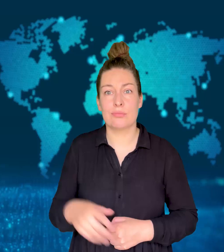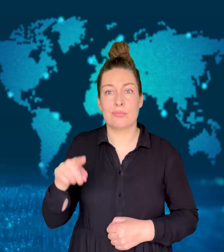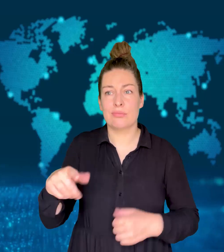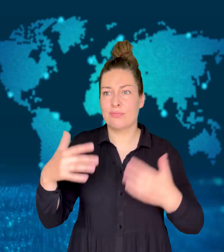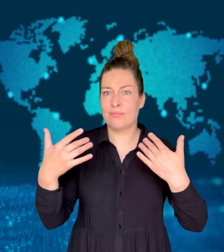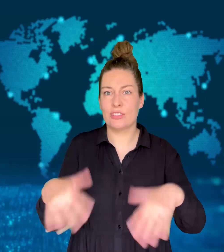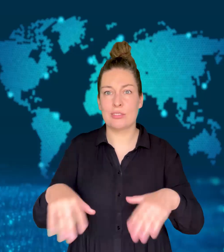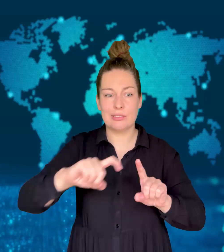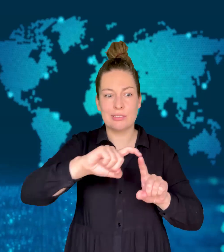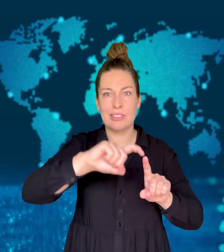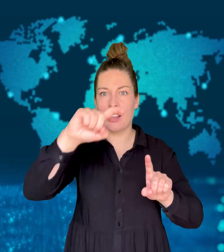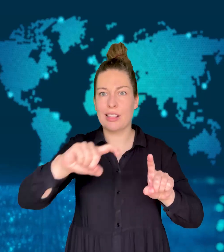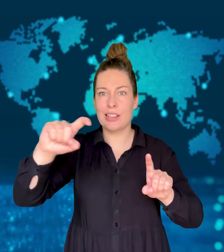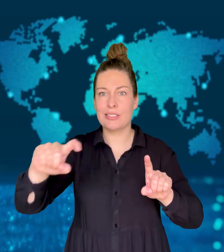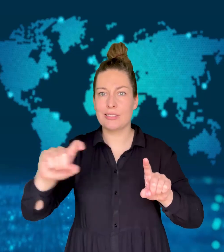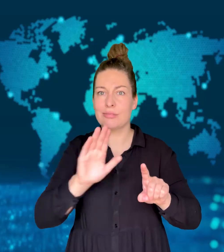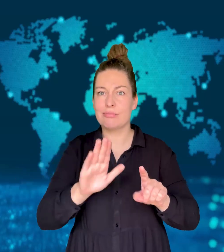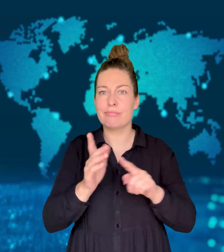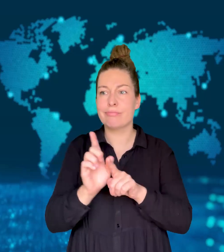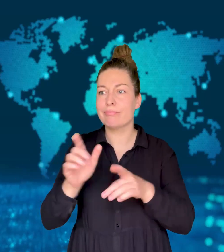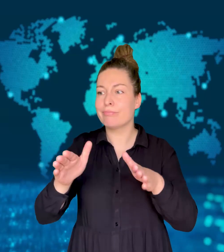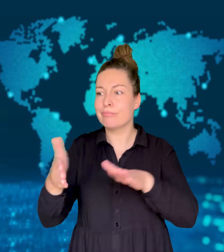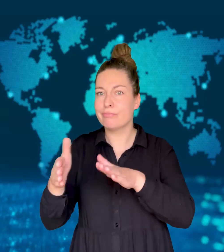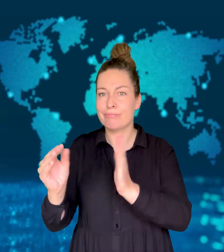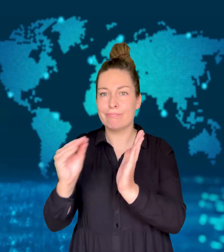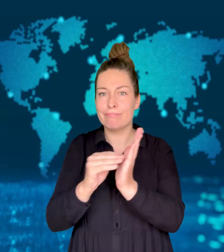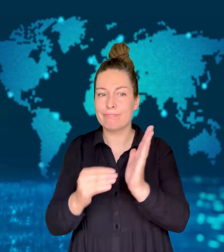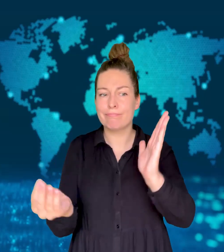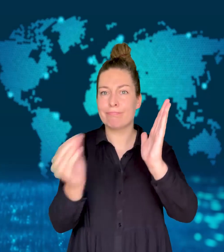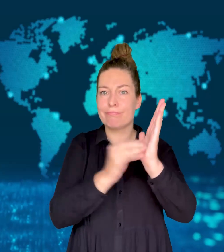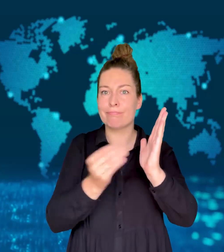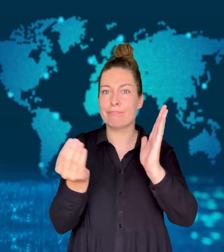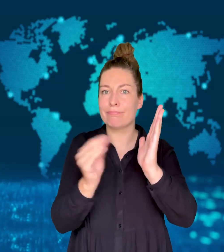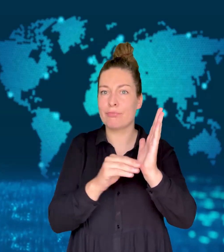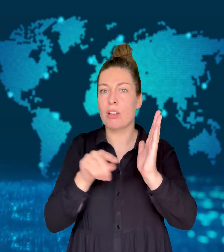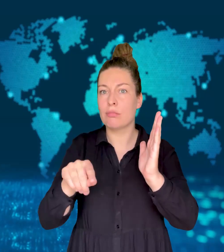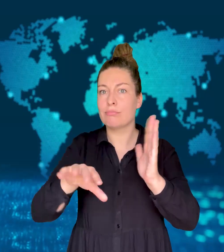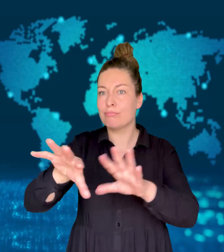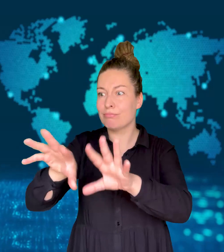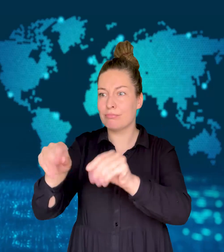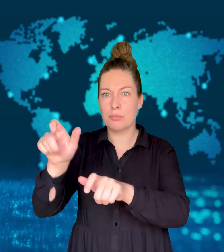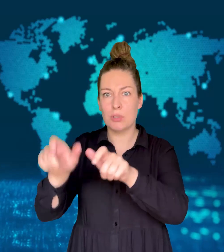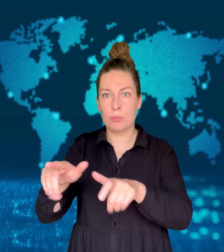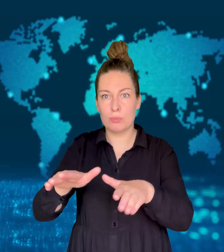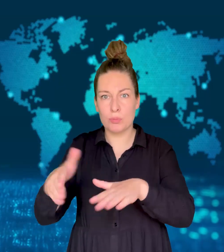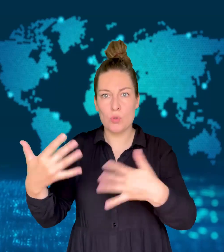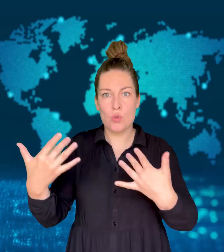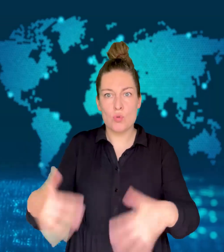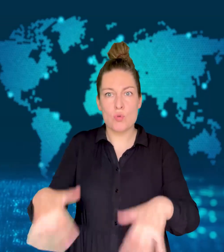at least 214 people in the country.